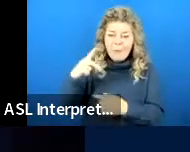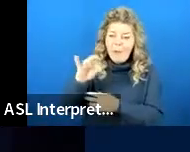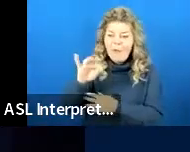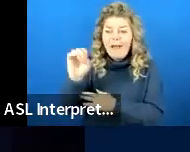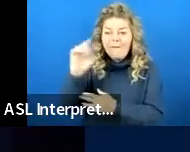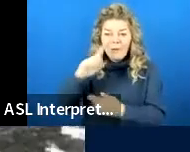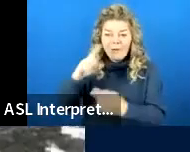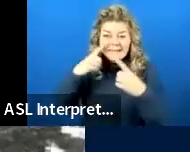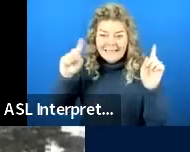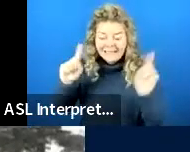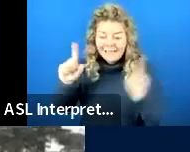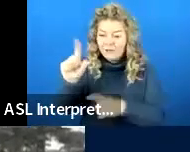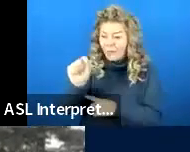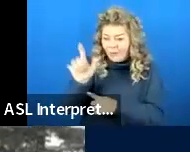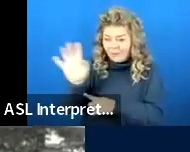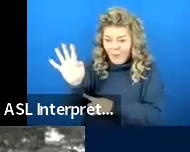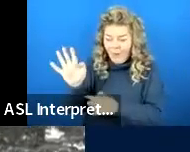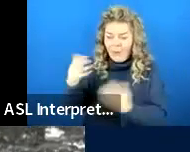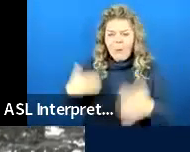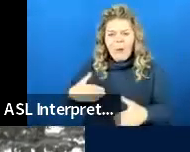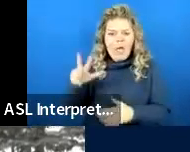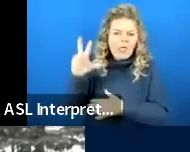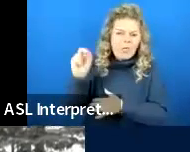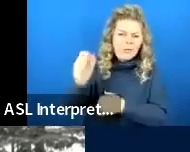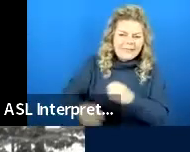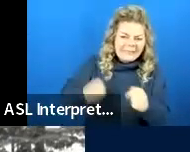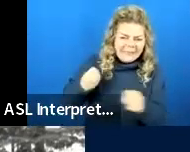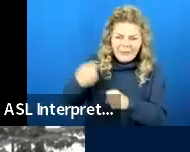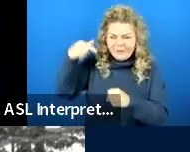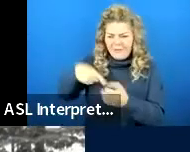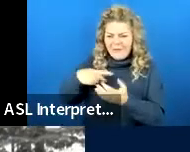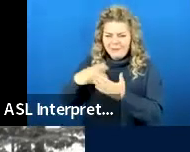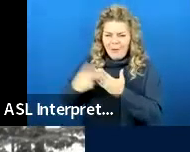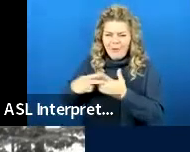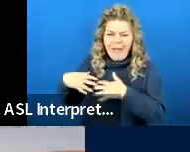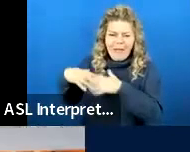We celebrated 30 years of this pathway program and it has been a program